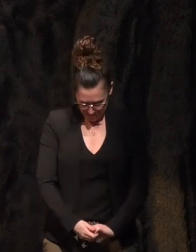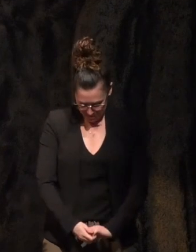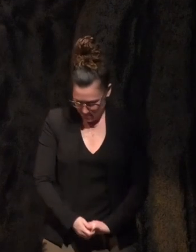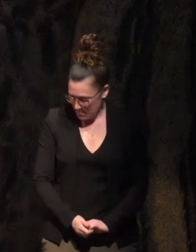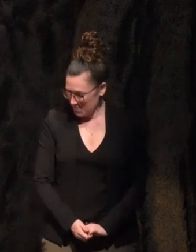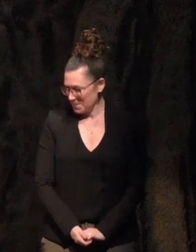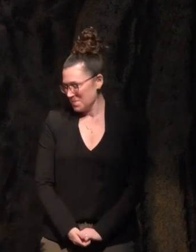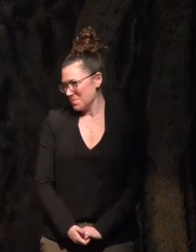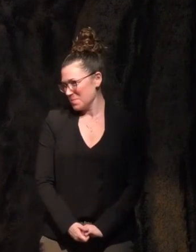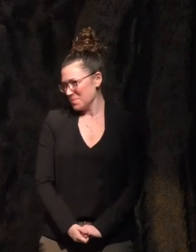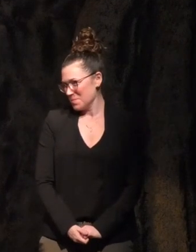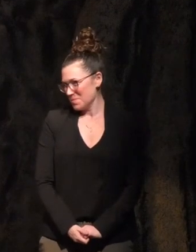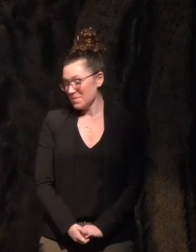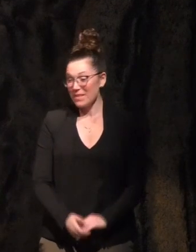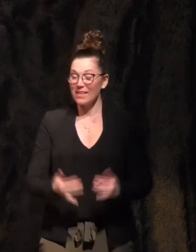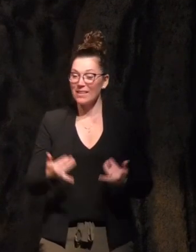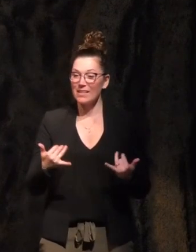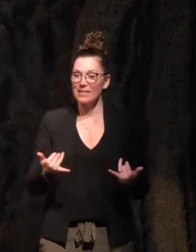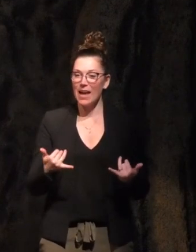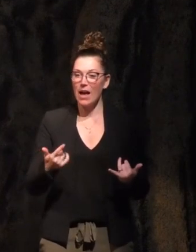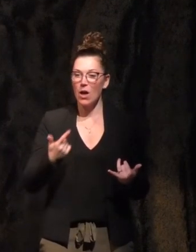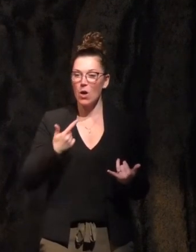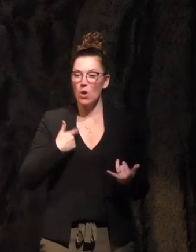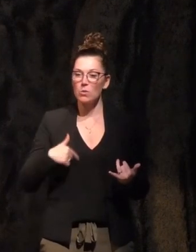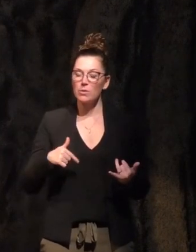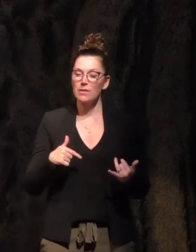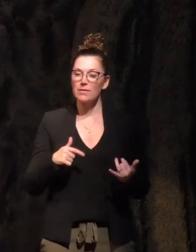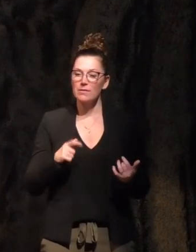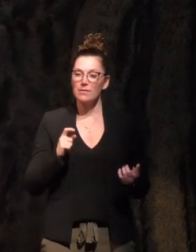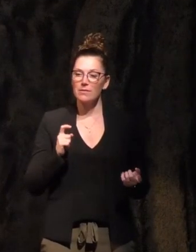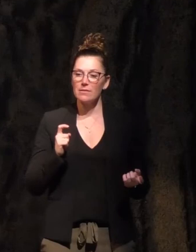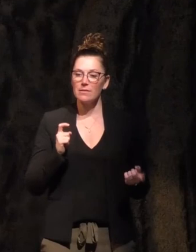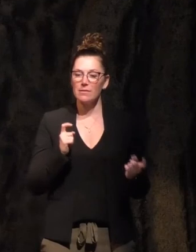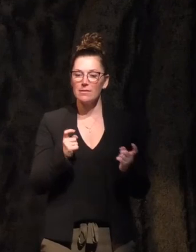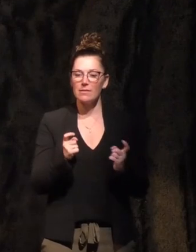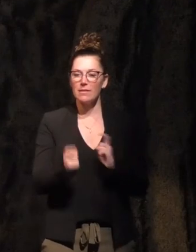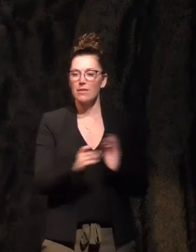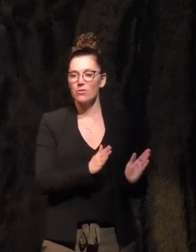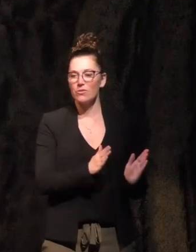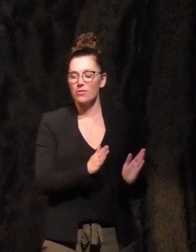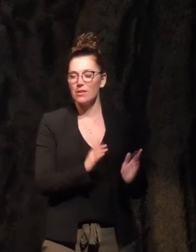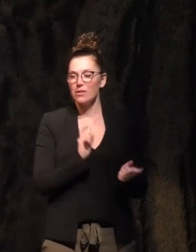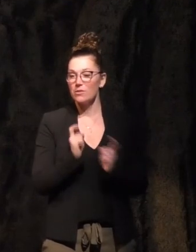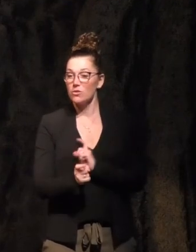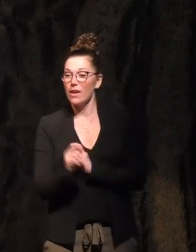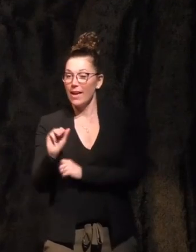We now segue into the AGM, the membership meeting.